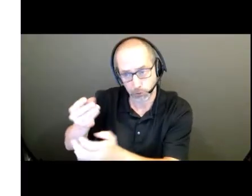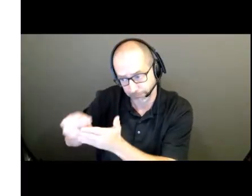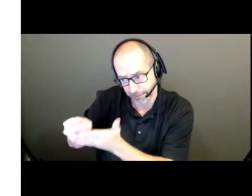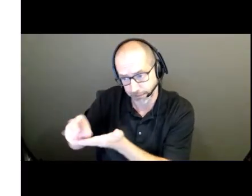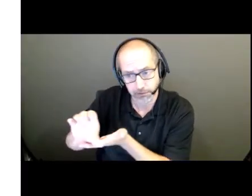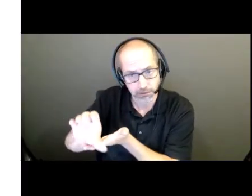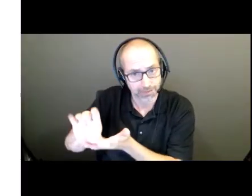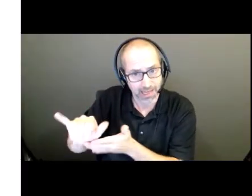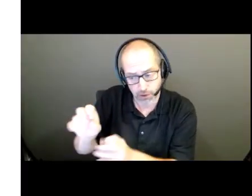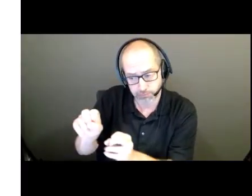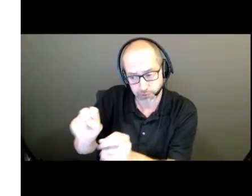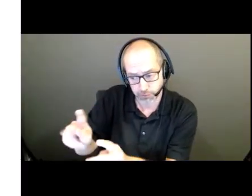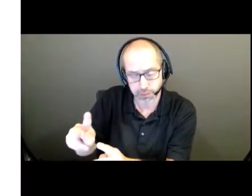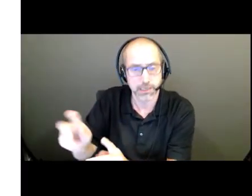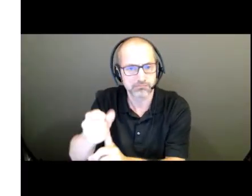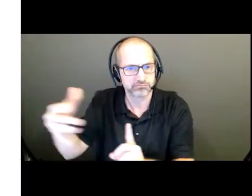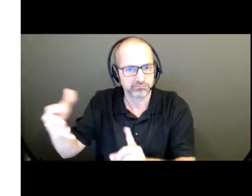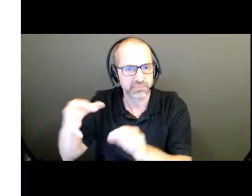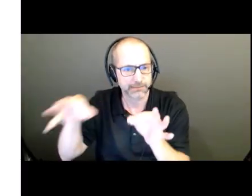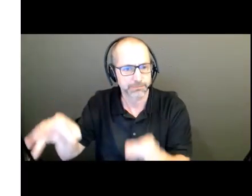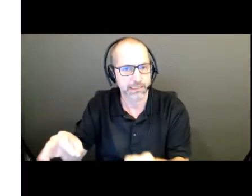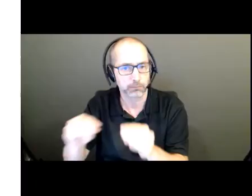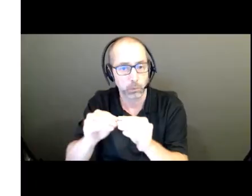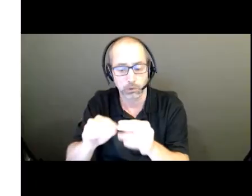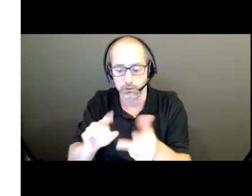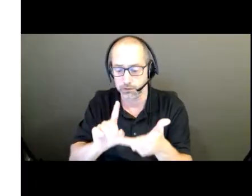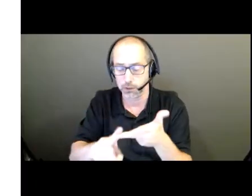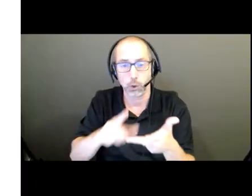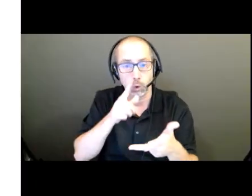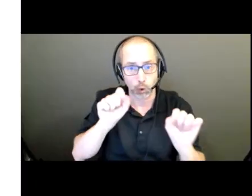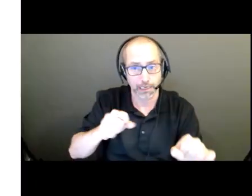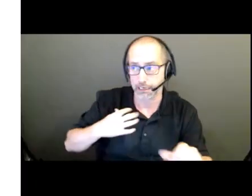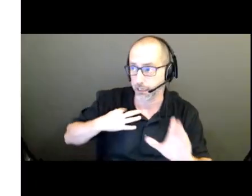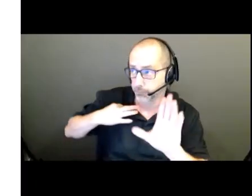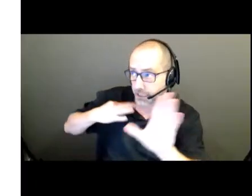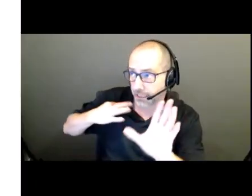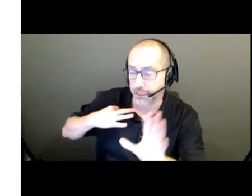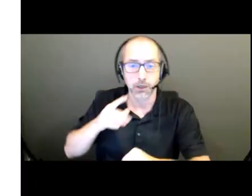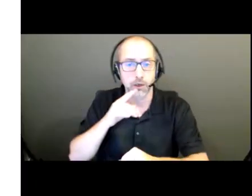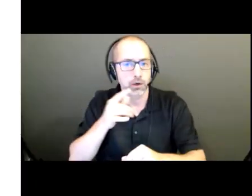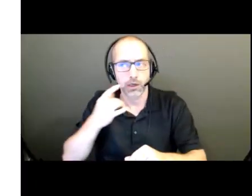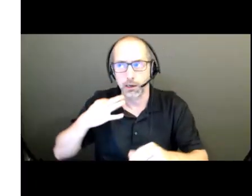We'll go over who can apply and what you can apply for and discuss examples of eligible expenses.